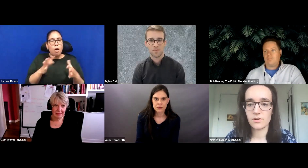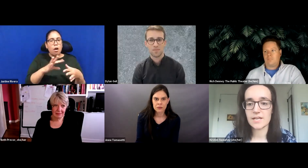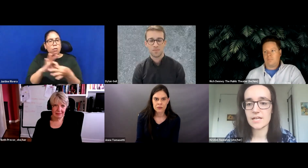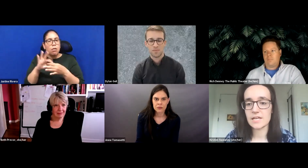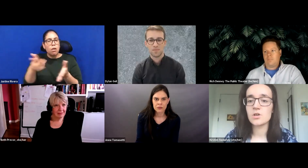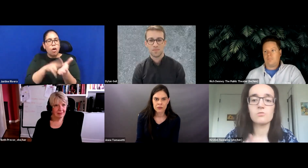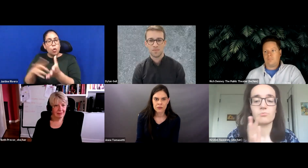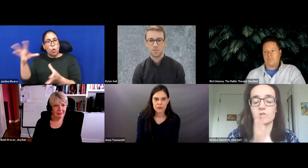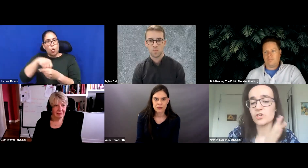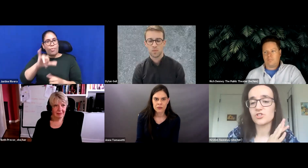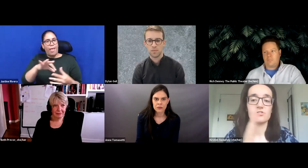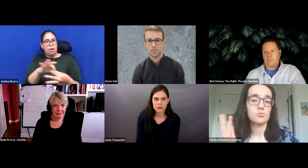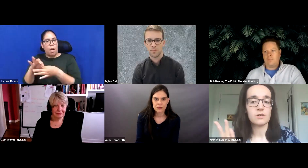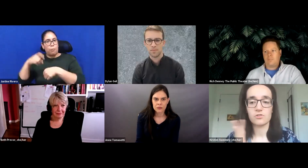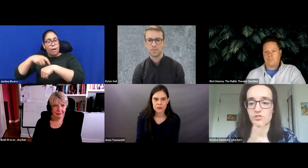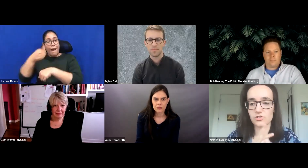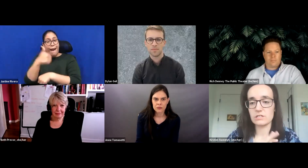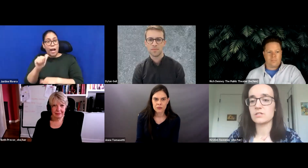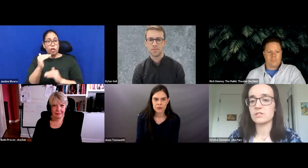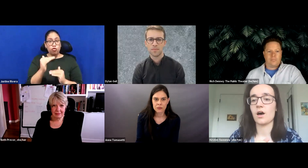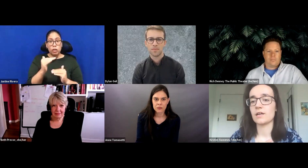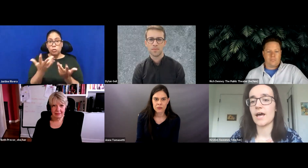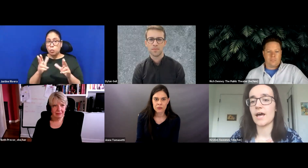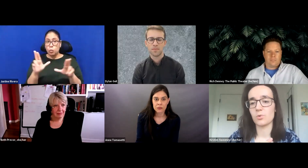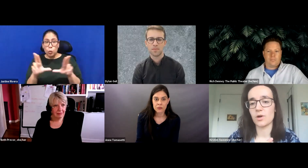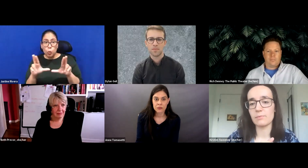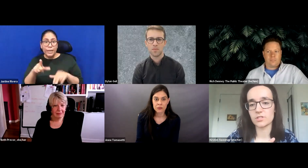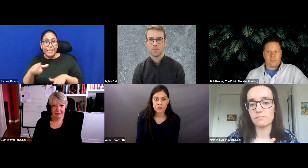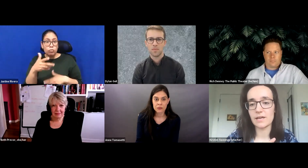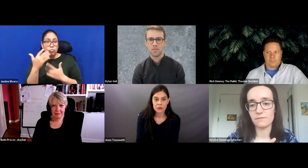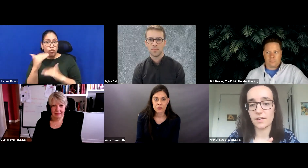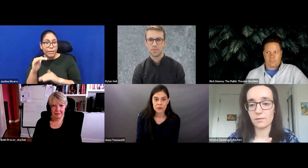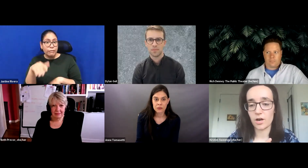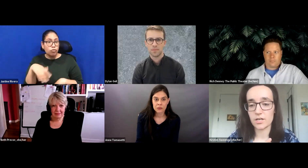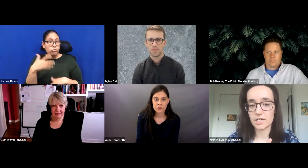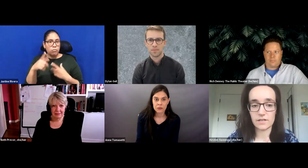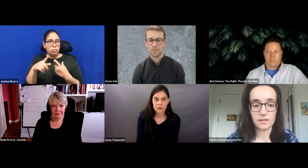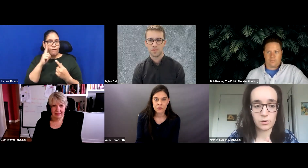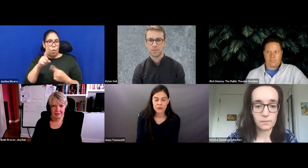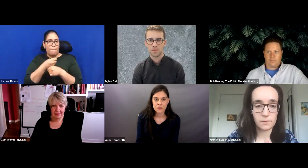and were there any restrictions, union restrictions, on how you were able to make the final product available?"